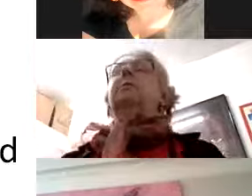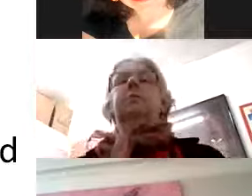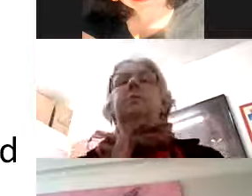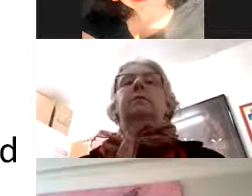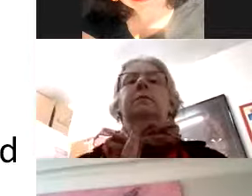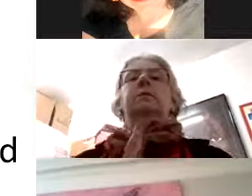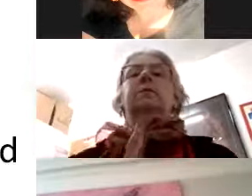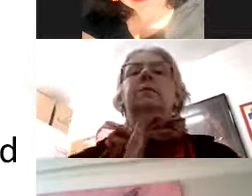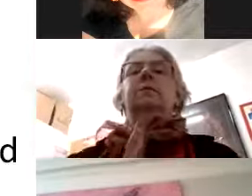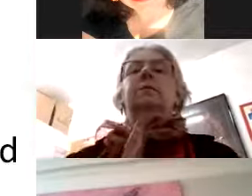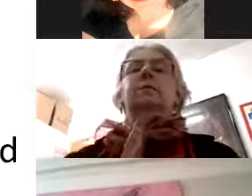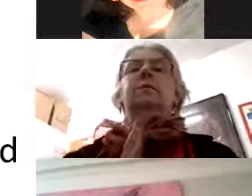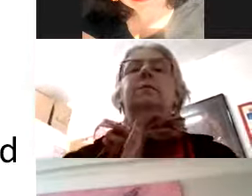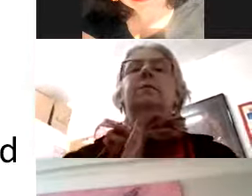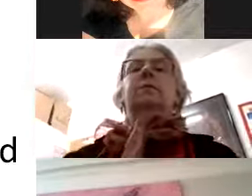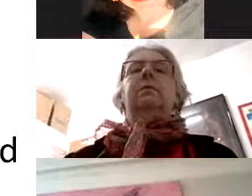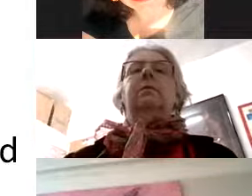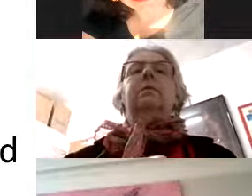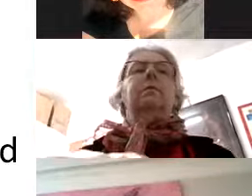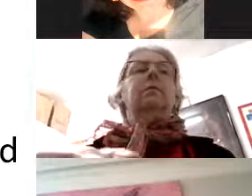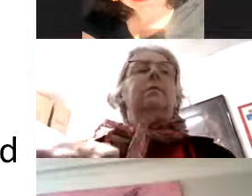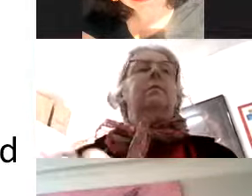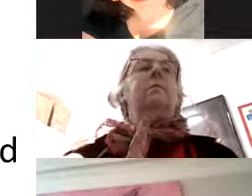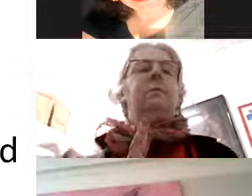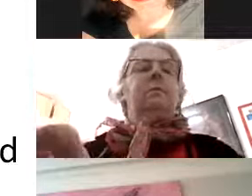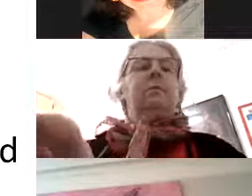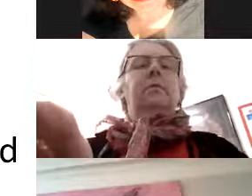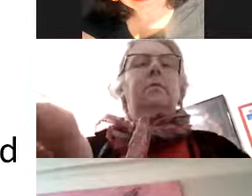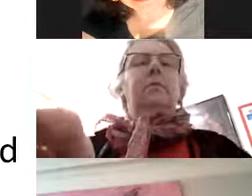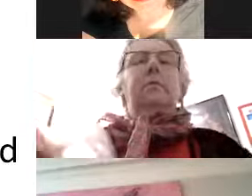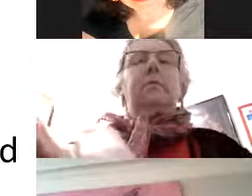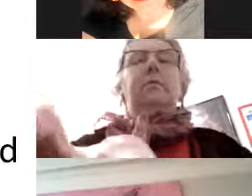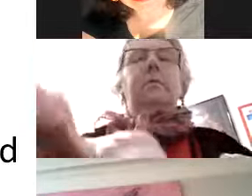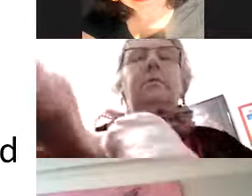as they haven't they're not going you know they're not directly involved in the selection